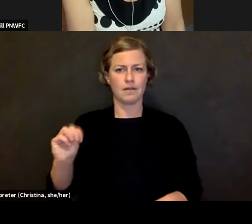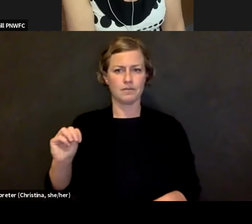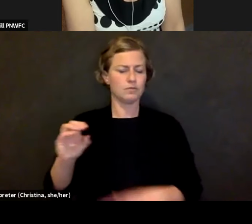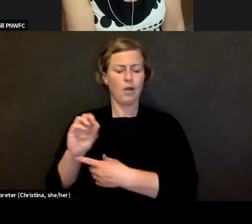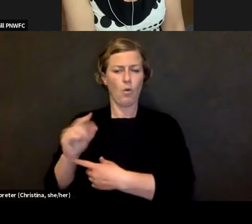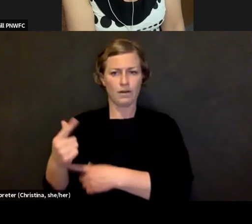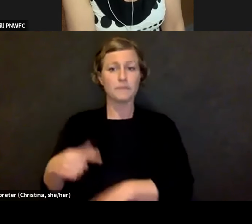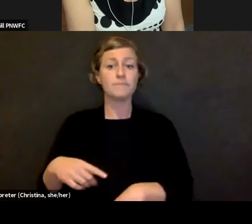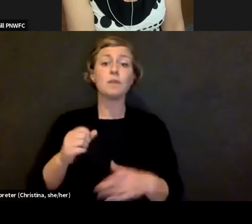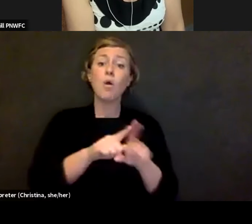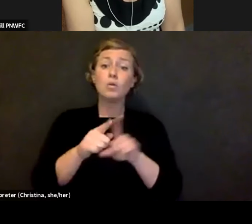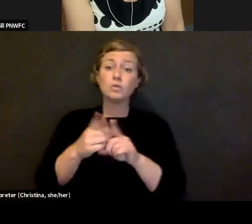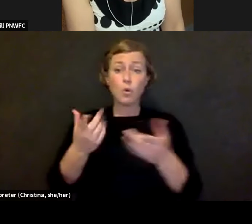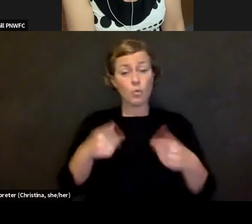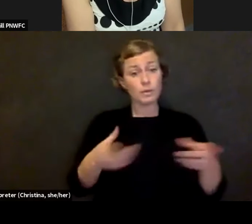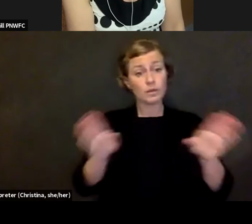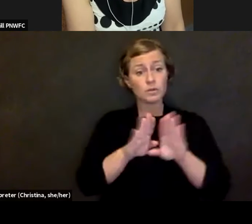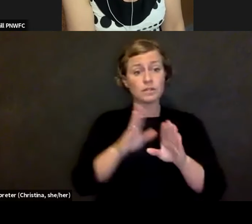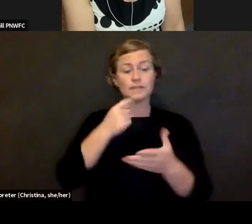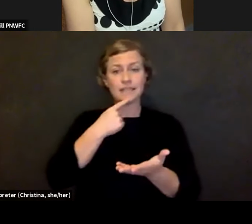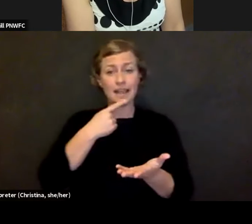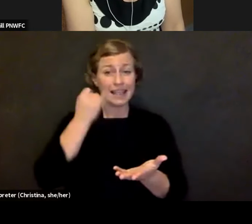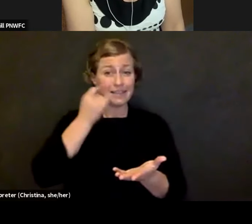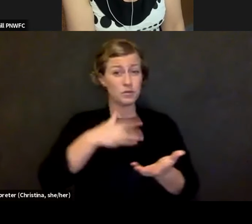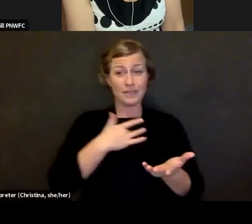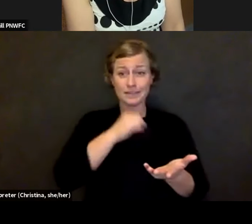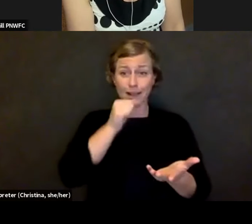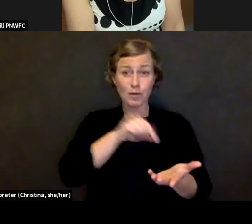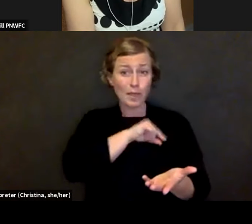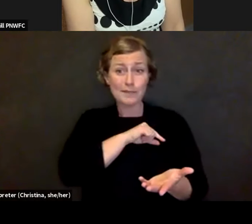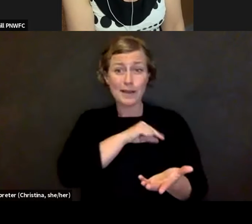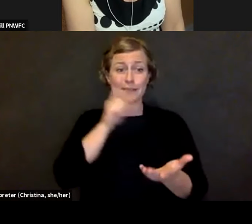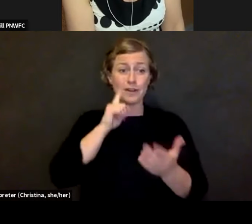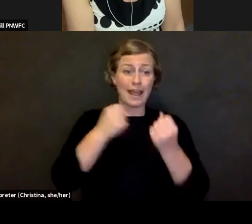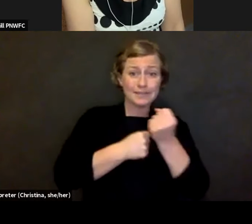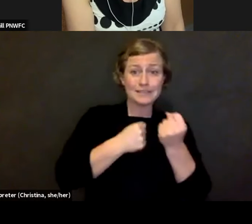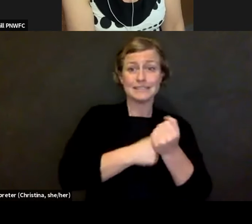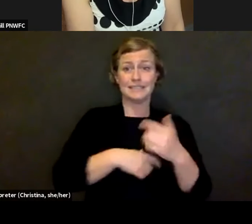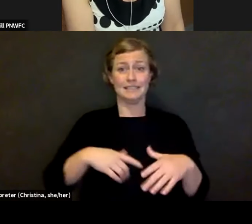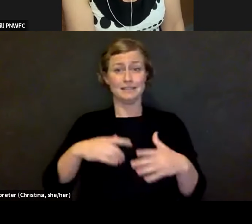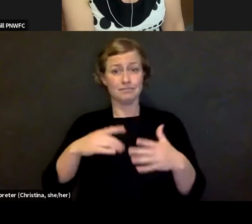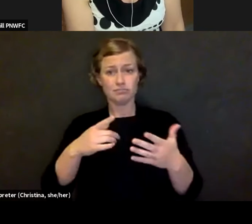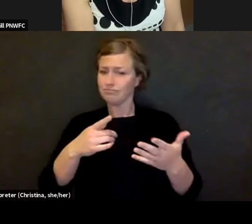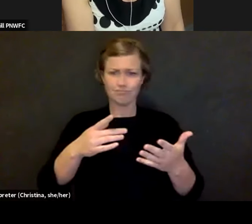that's something that interests you also e-mail.